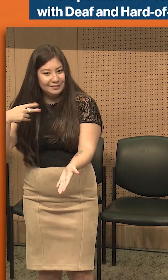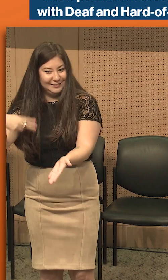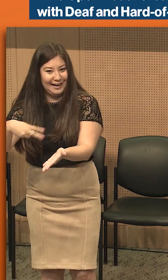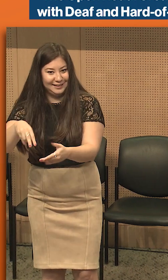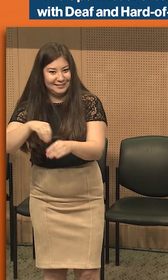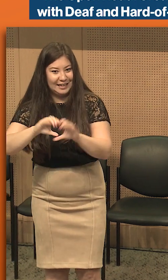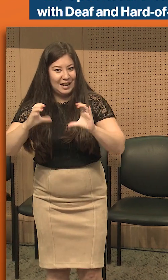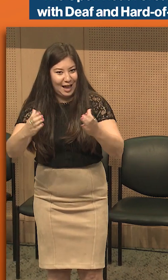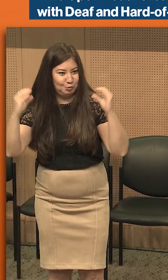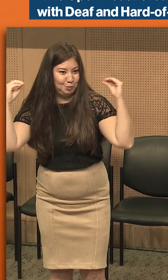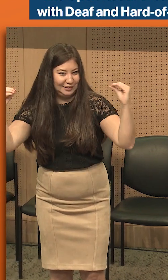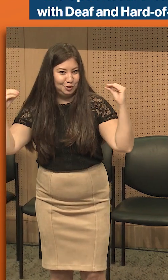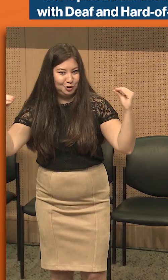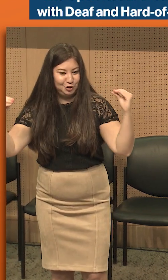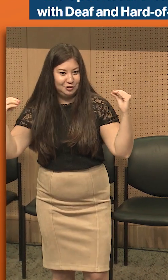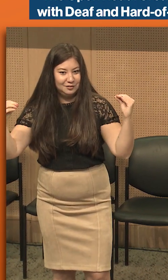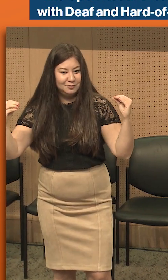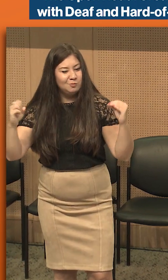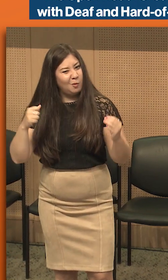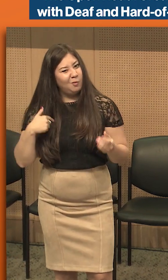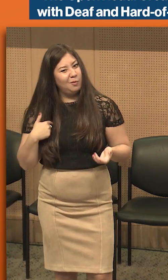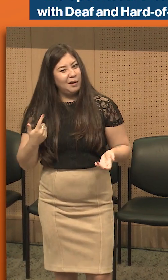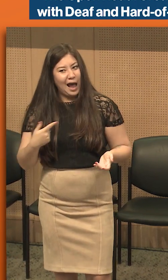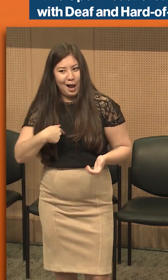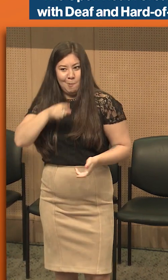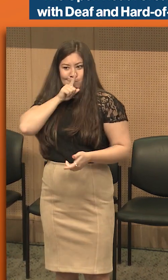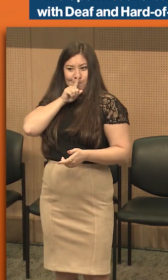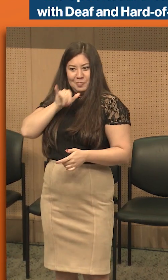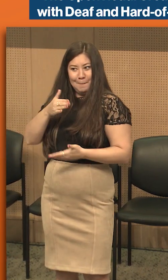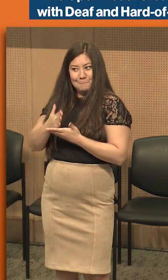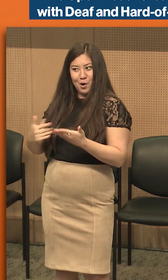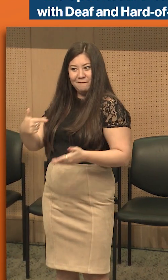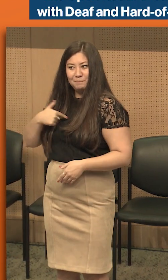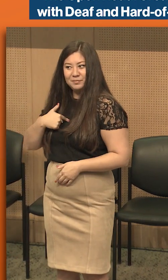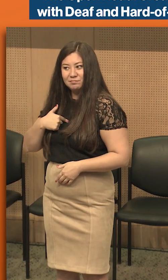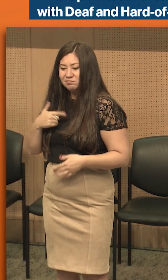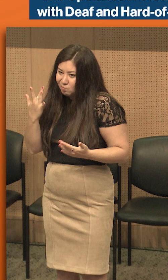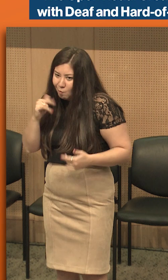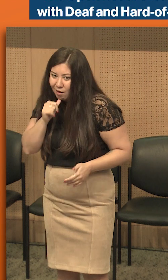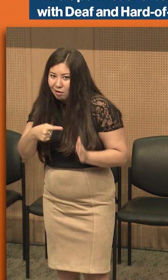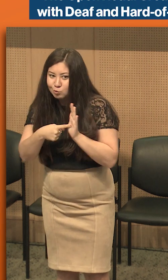like me--I dance in the classroom while I'm teaching sometimes-- I need to show that.